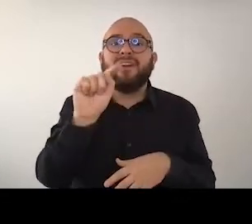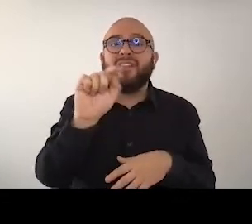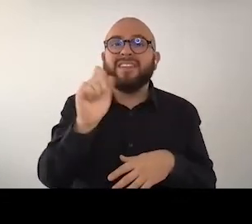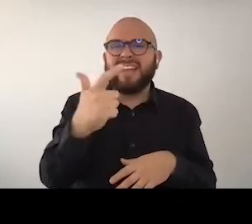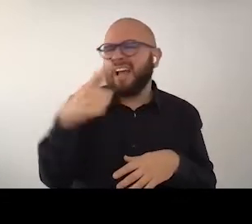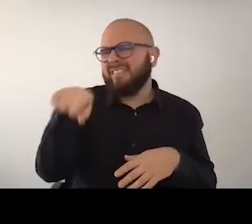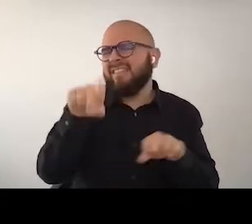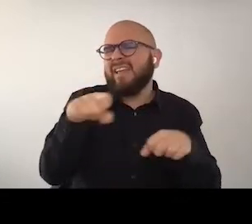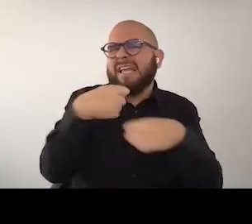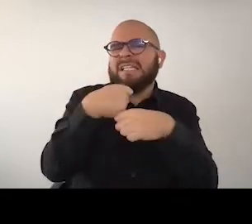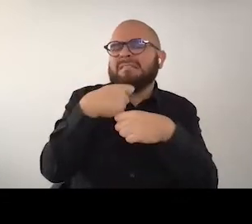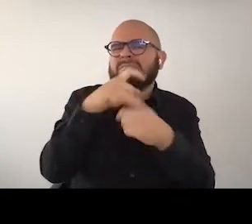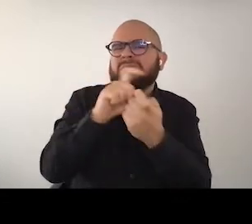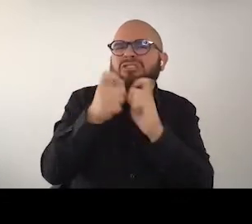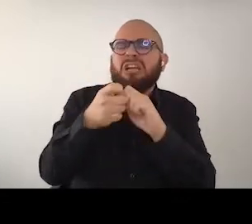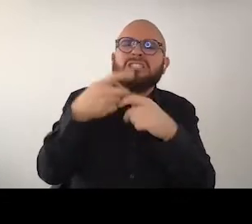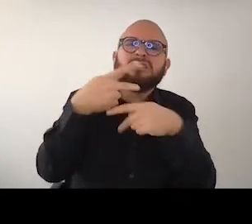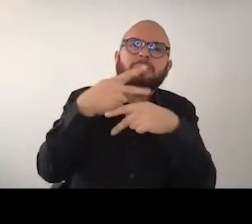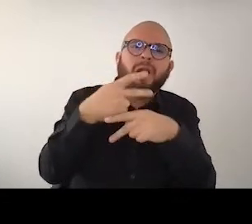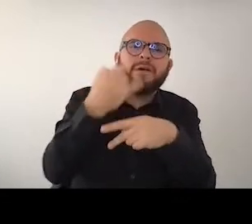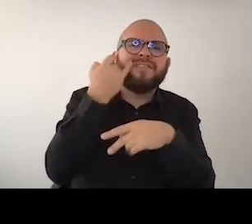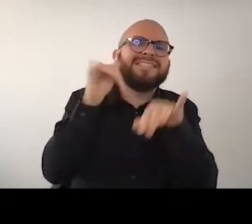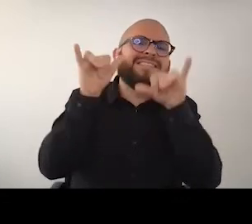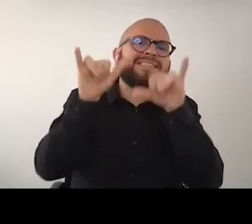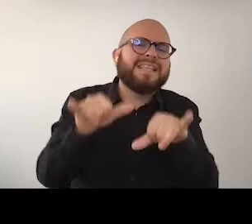as long as they're in the same line or a different variant.